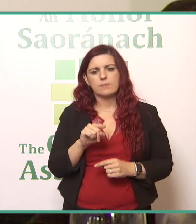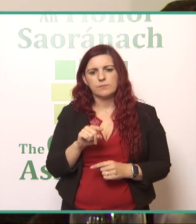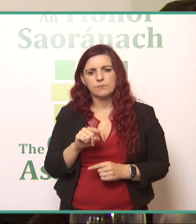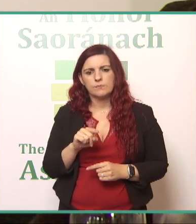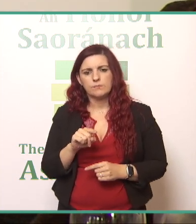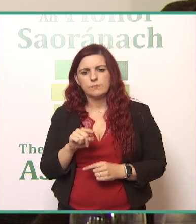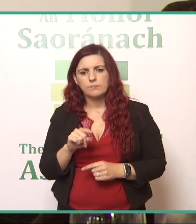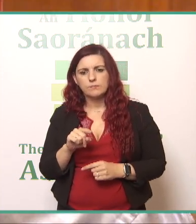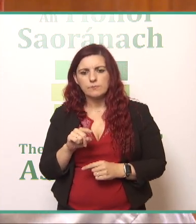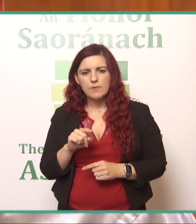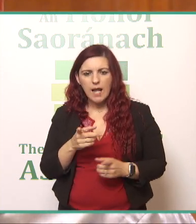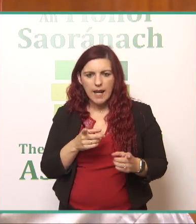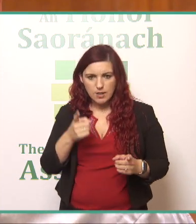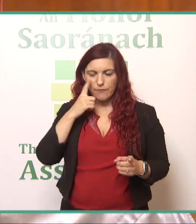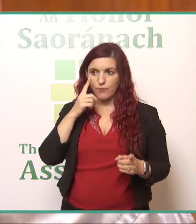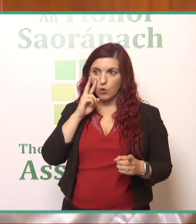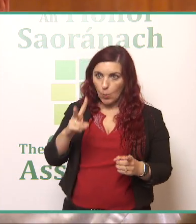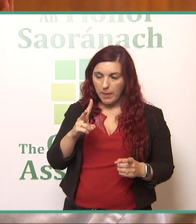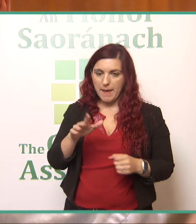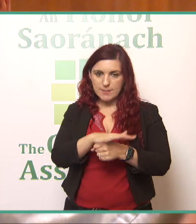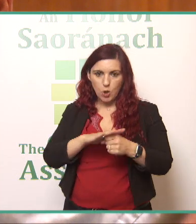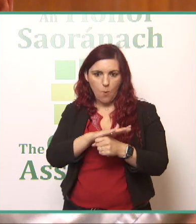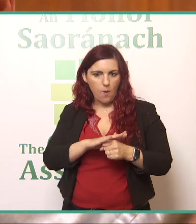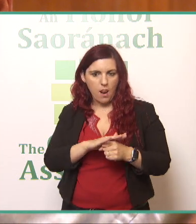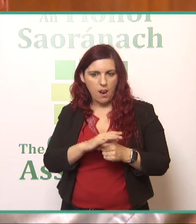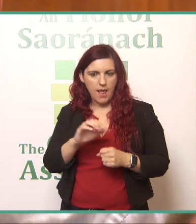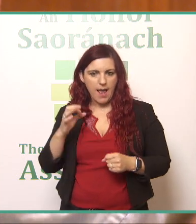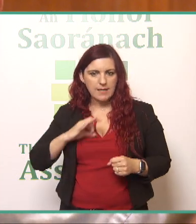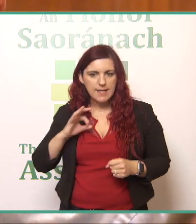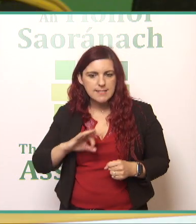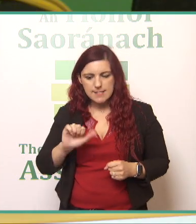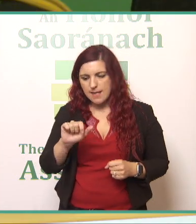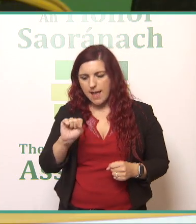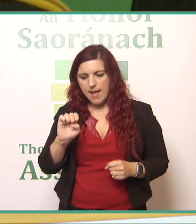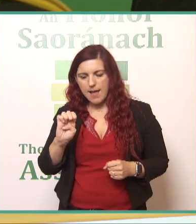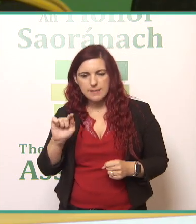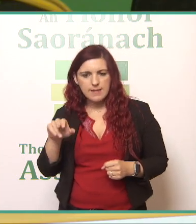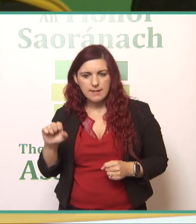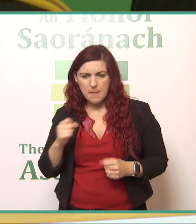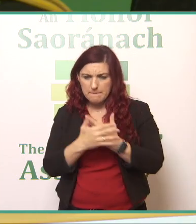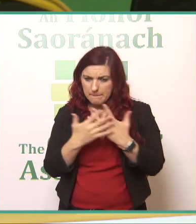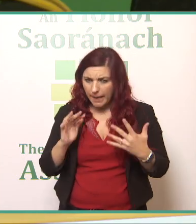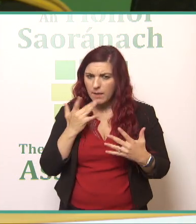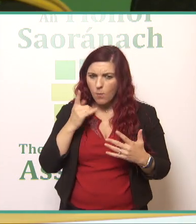them as local assets let's start dealing with them as local assets many Wetland areas are boglands or